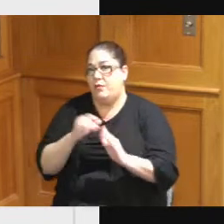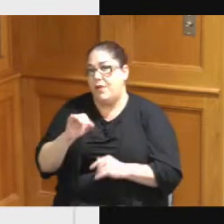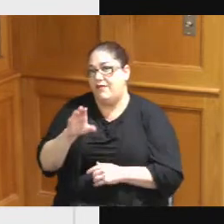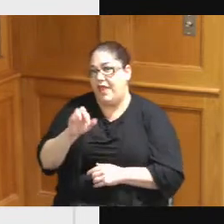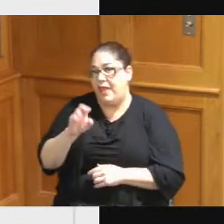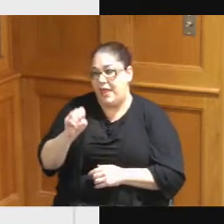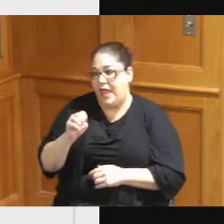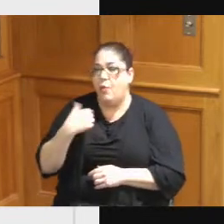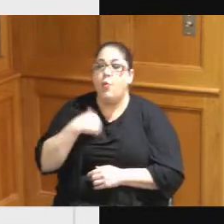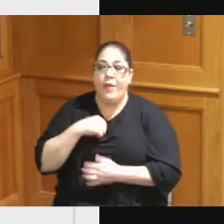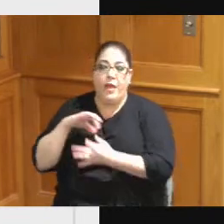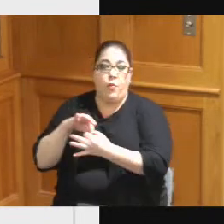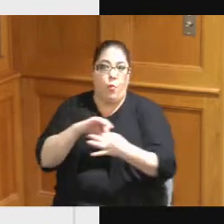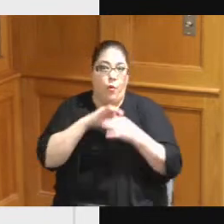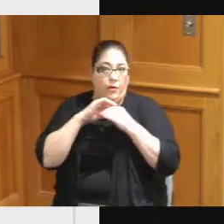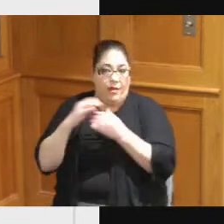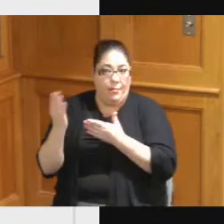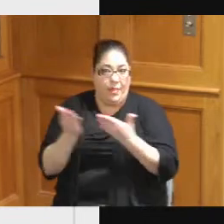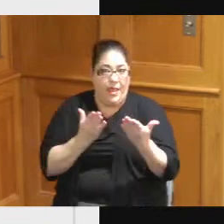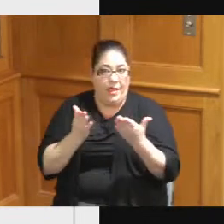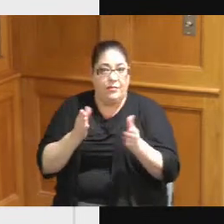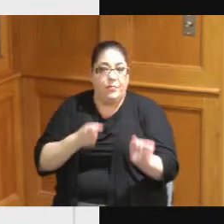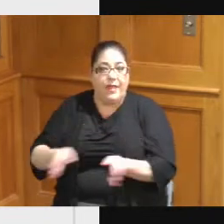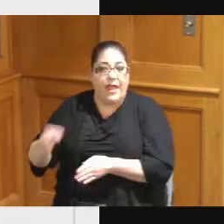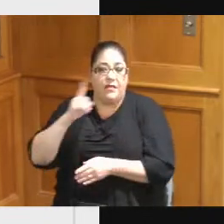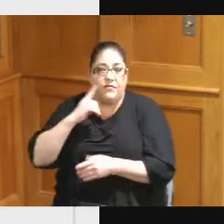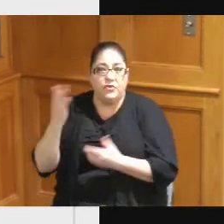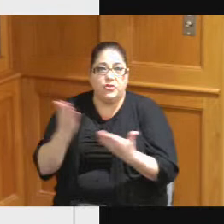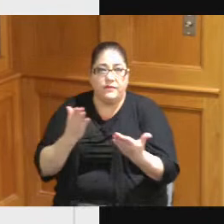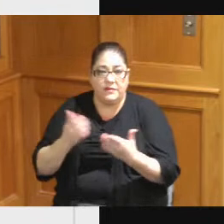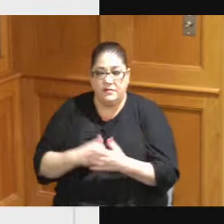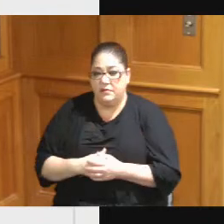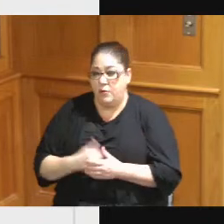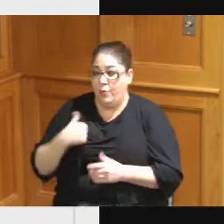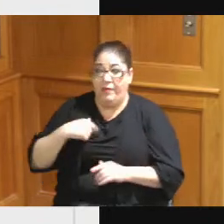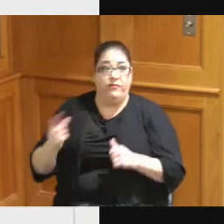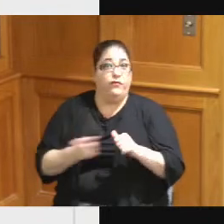planning for the homeless Services System we run we were the First Community in the